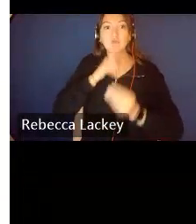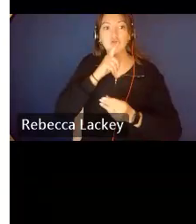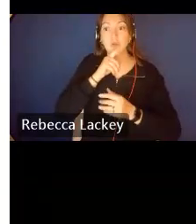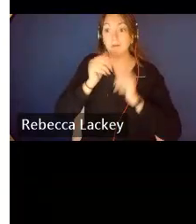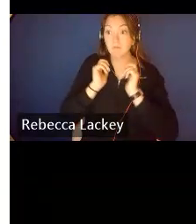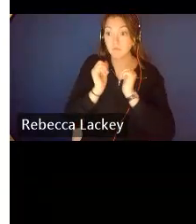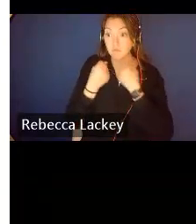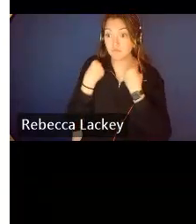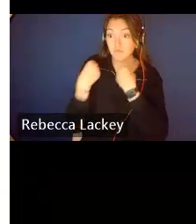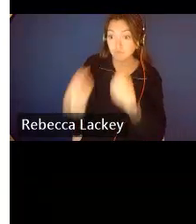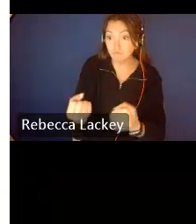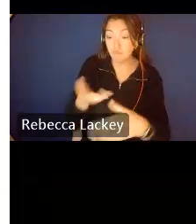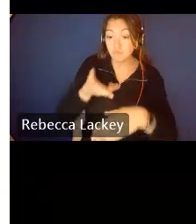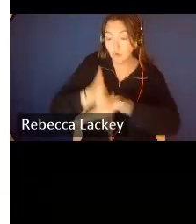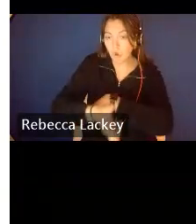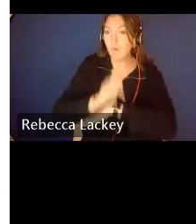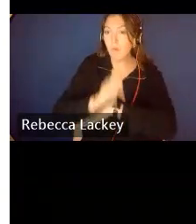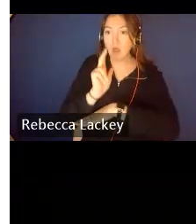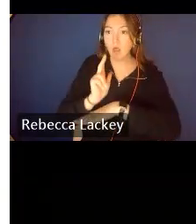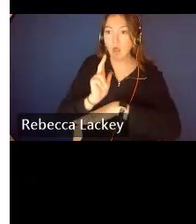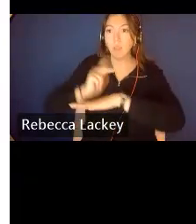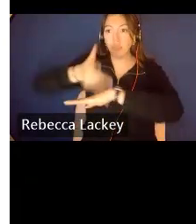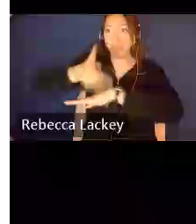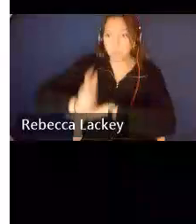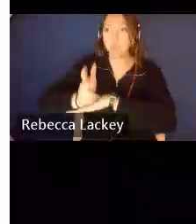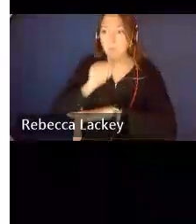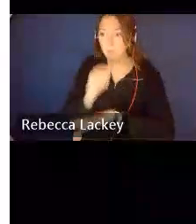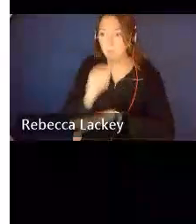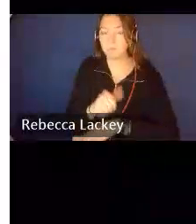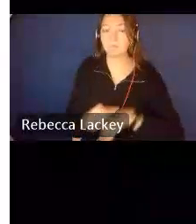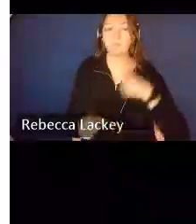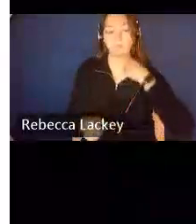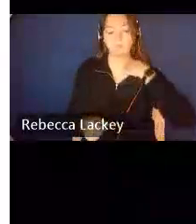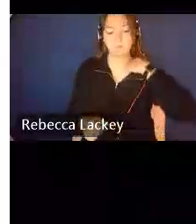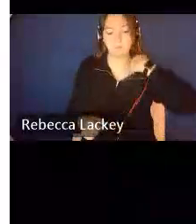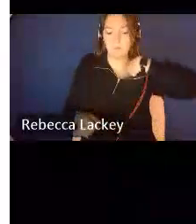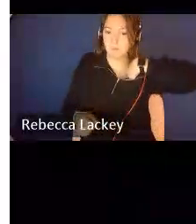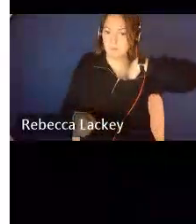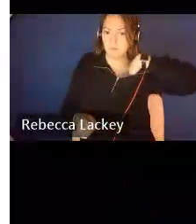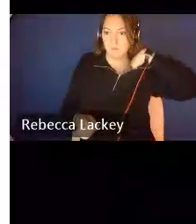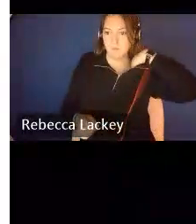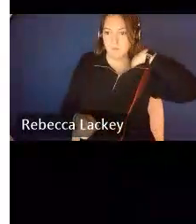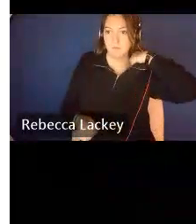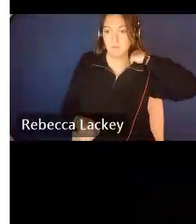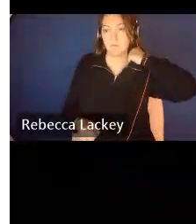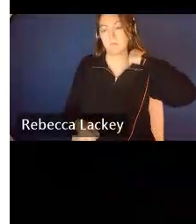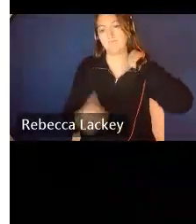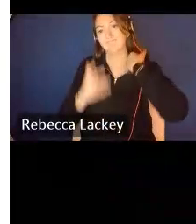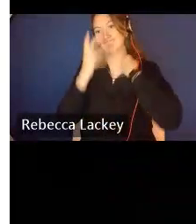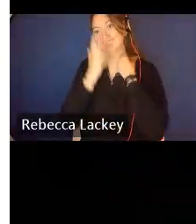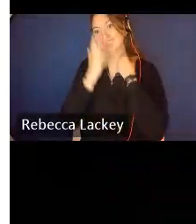could pass over this van without driving over the pothole. Unfortunately, after 3 months of